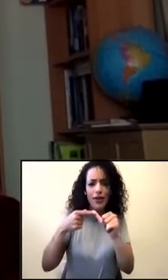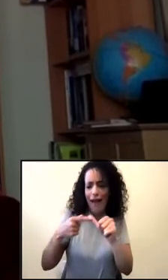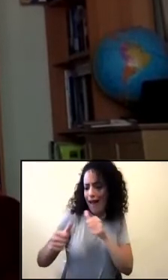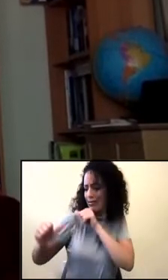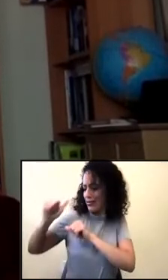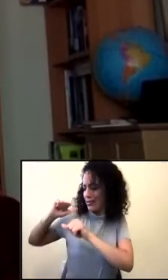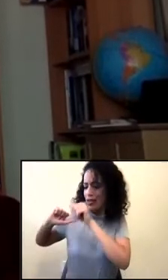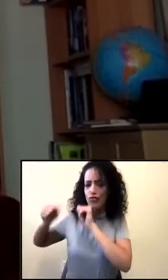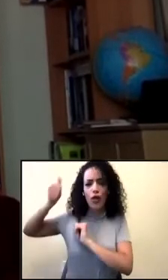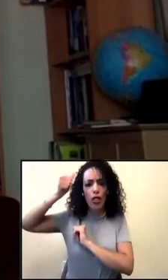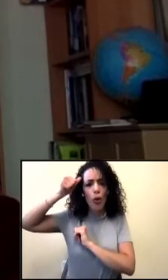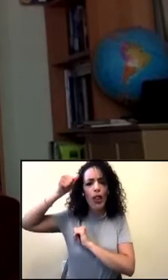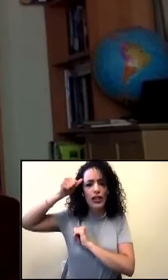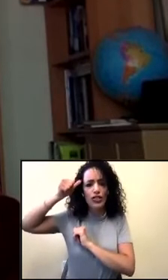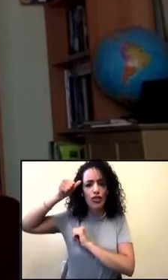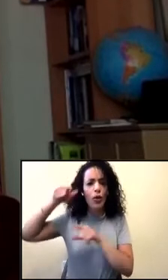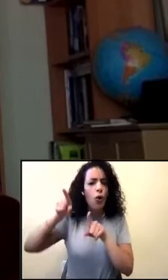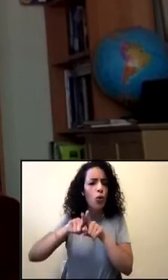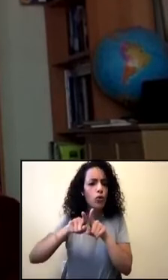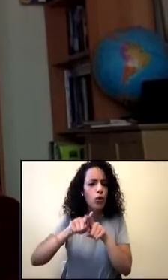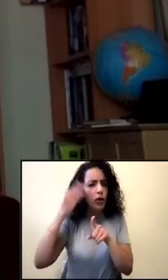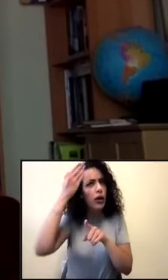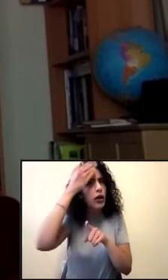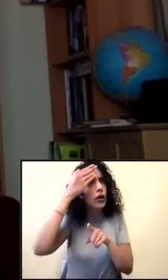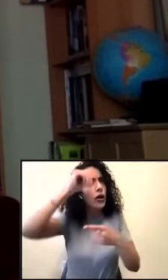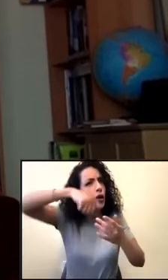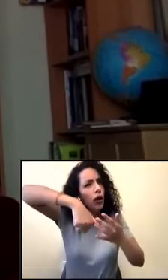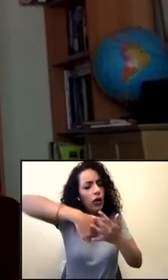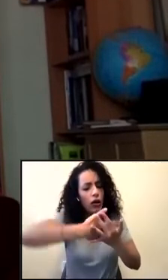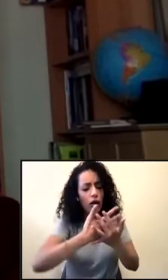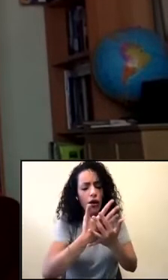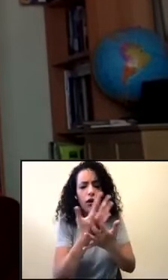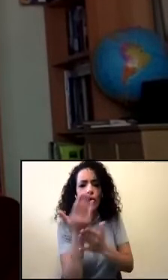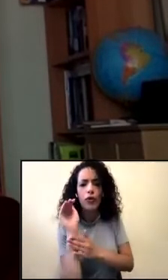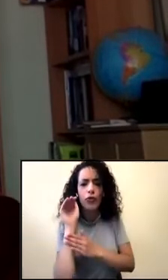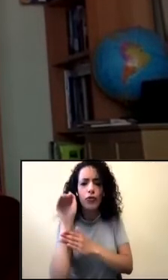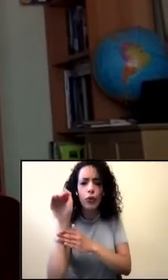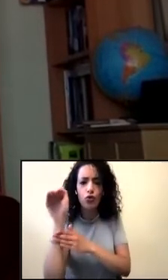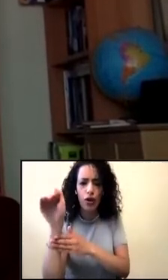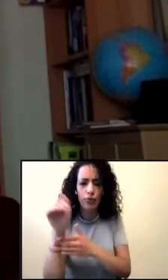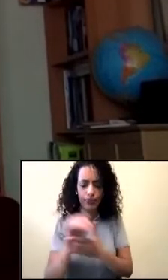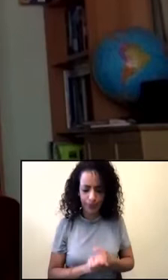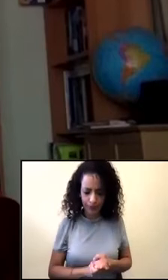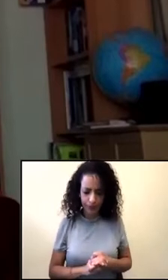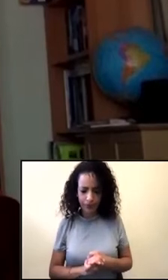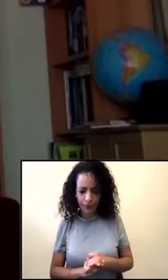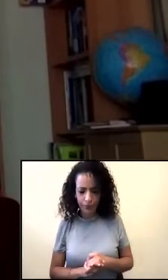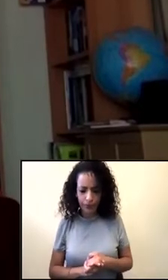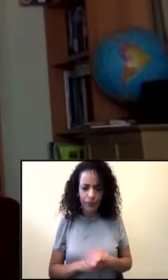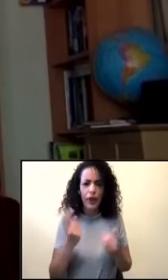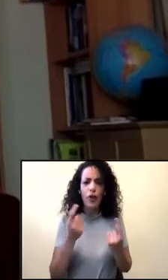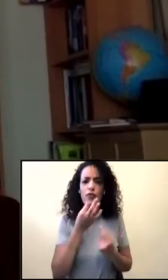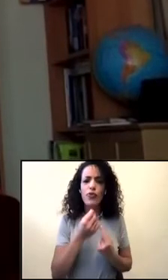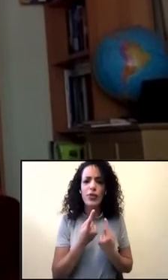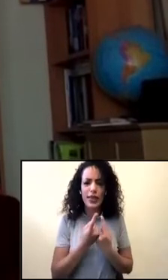imagining thriving futures. I'm just going to run through some housekeeping now before the event. So